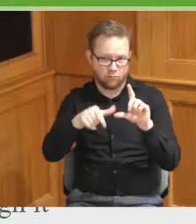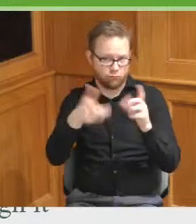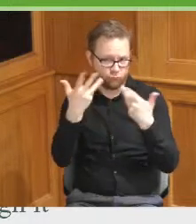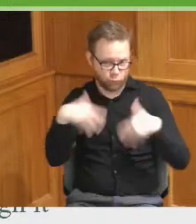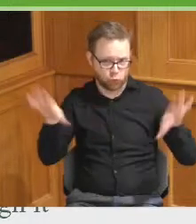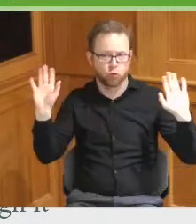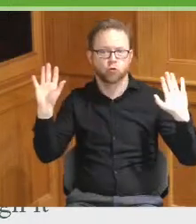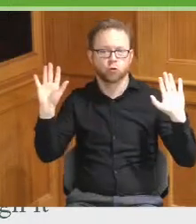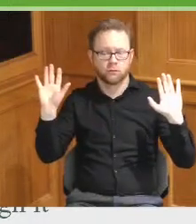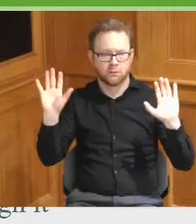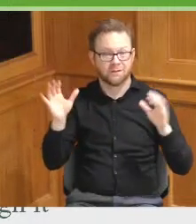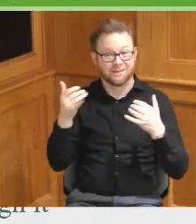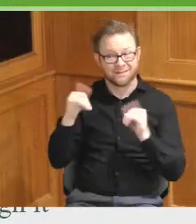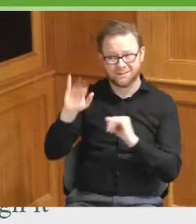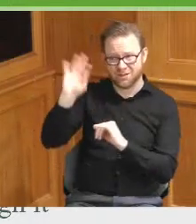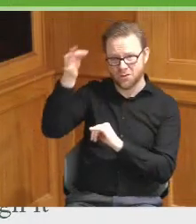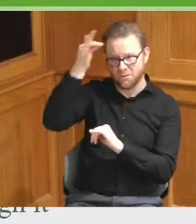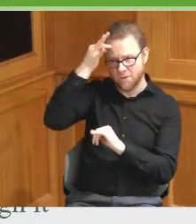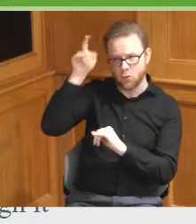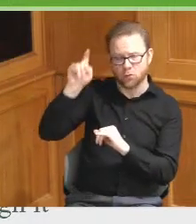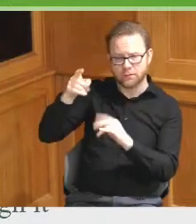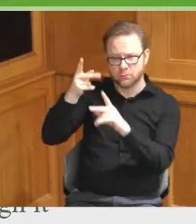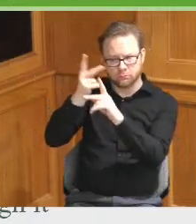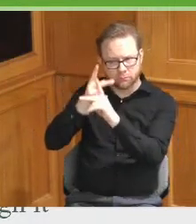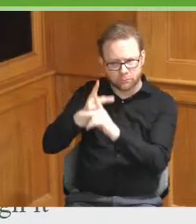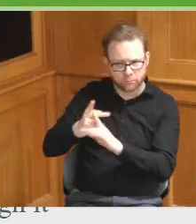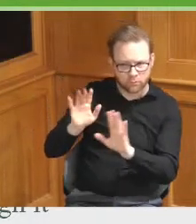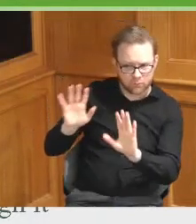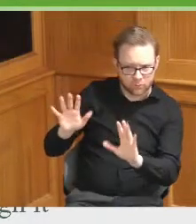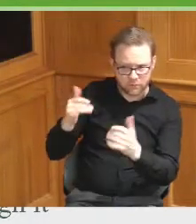a lot of work on the federal level figuring out making sure that there's still payment access